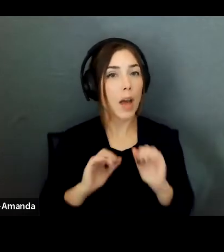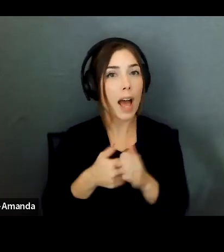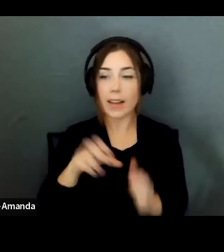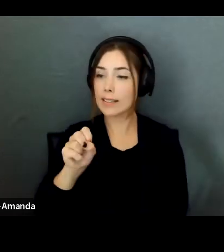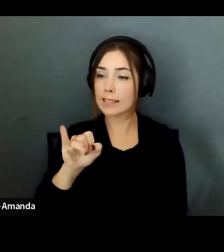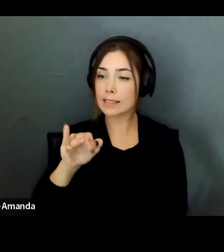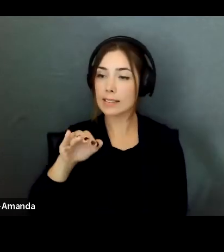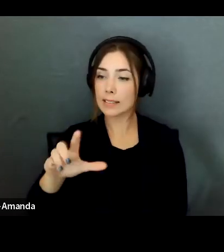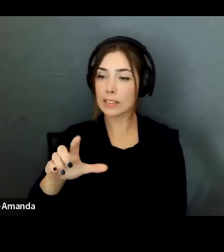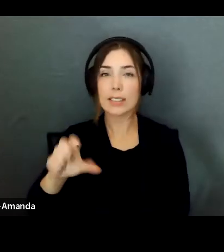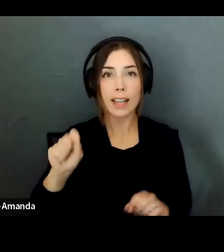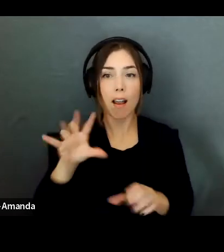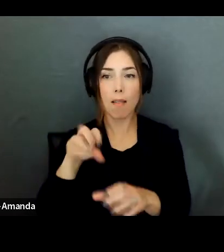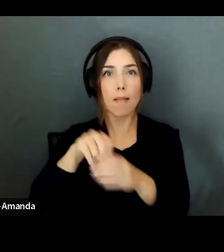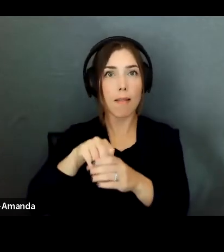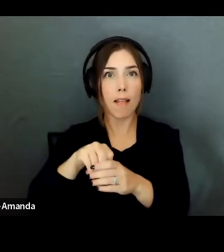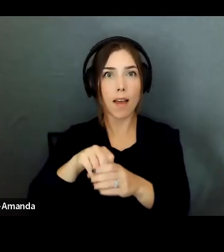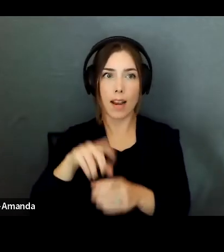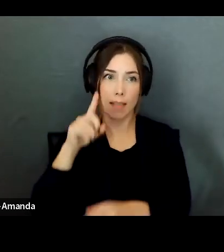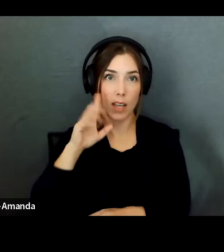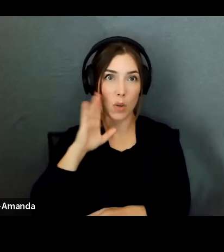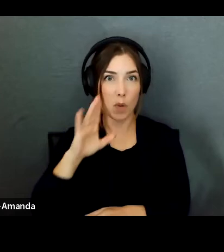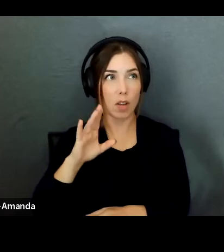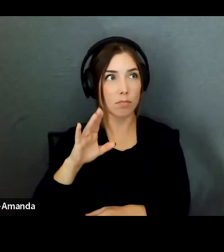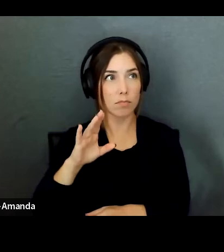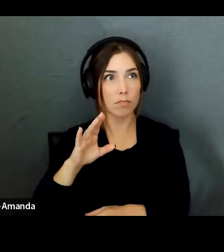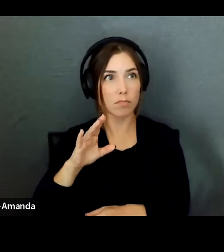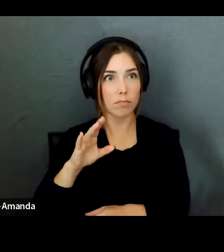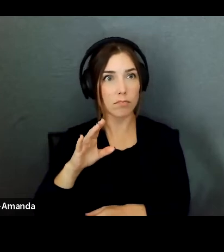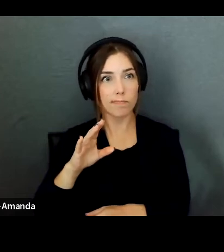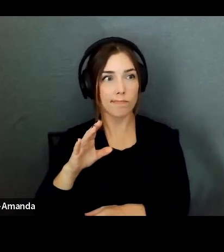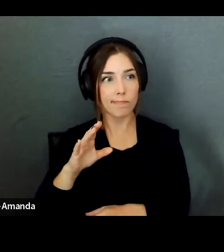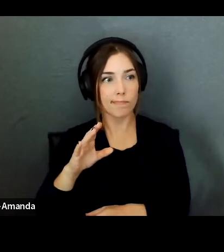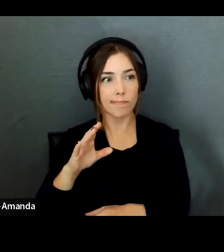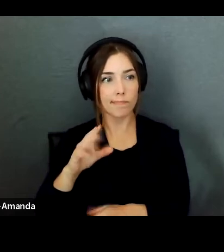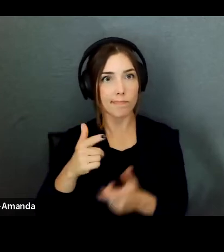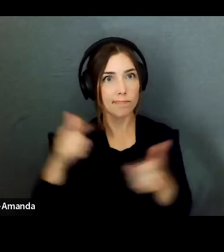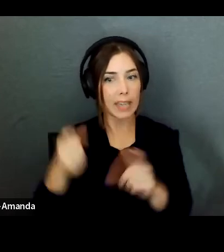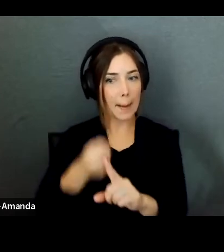really can play I think a very strong role when it comes to the HCBS settings rule is